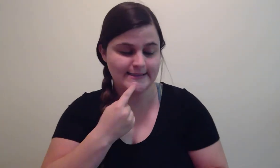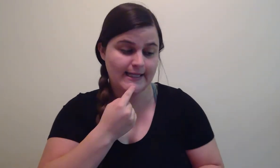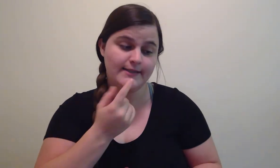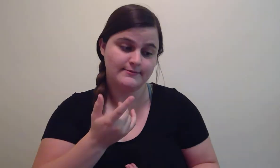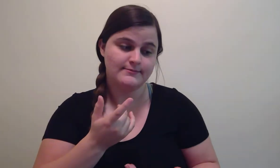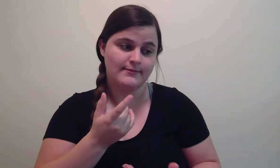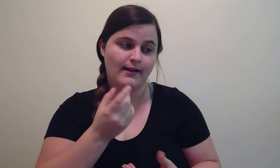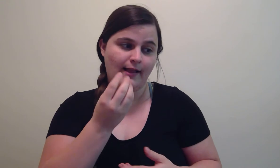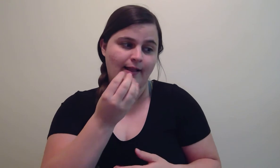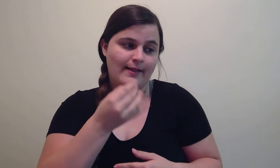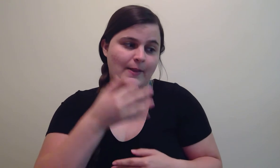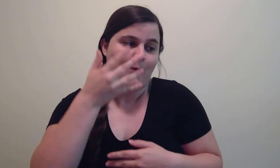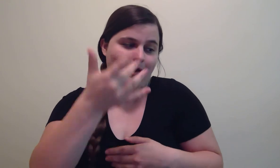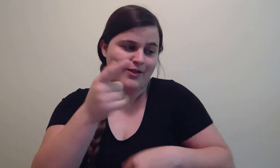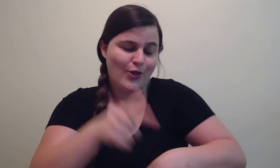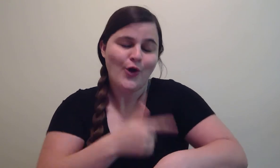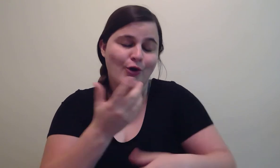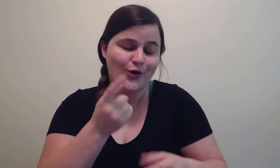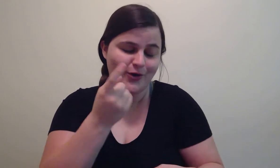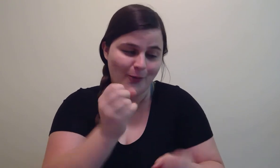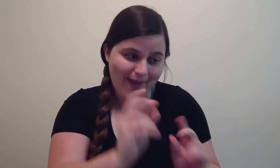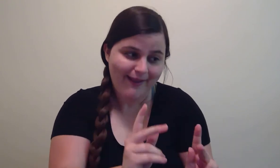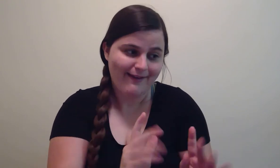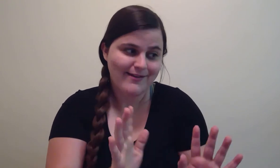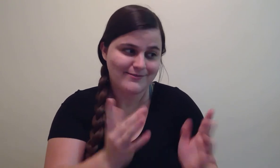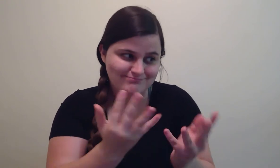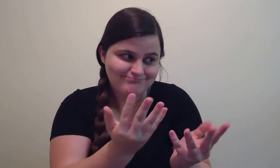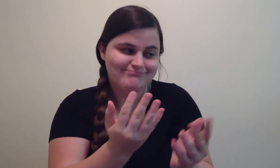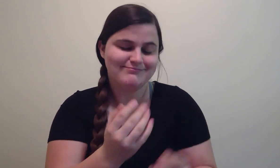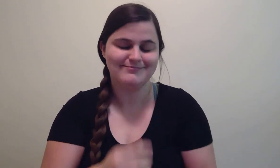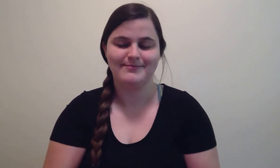"Give them a little while longer, would you?"